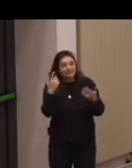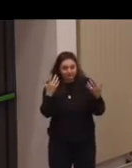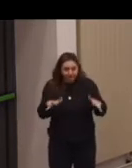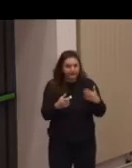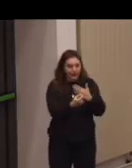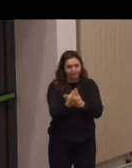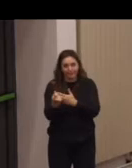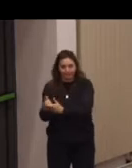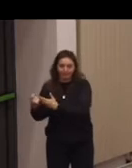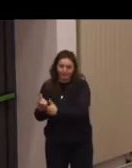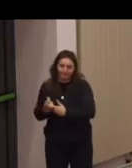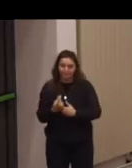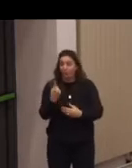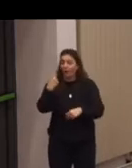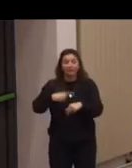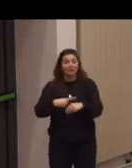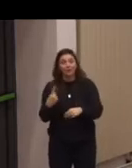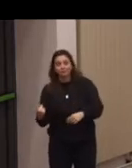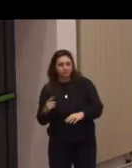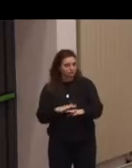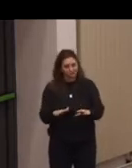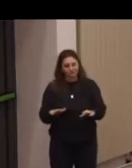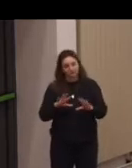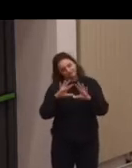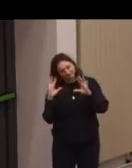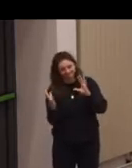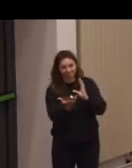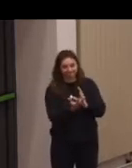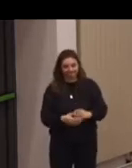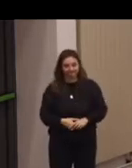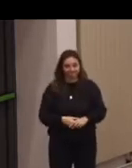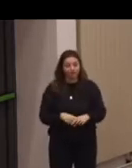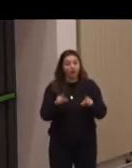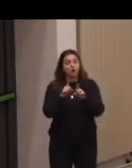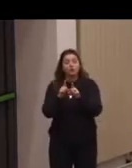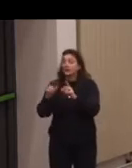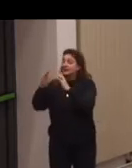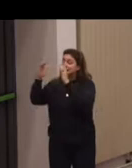We also see that institutions and children in institutions in particular are often invisible